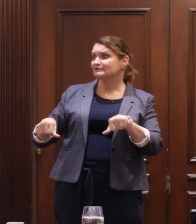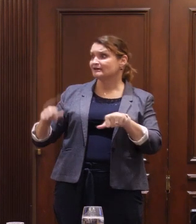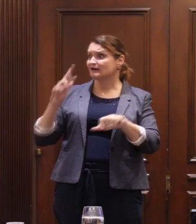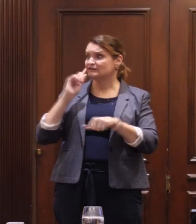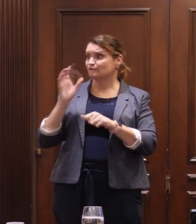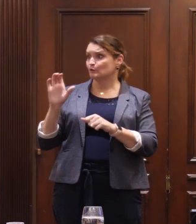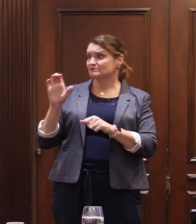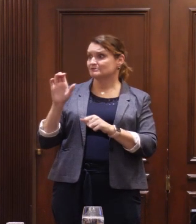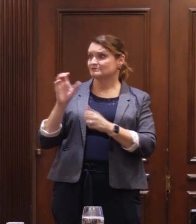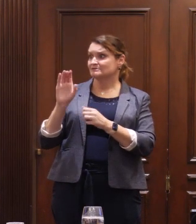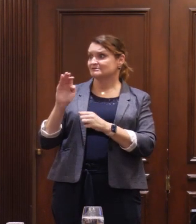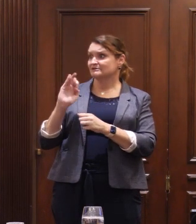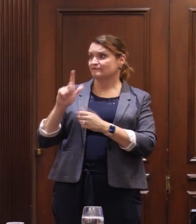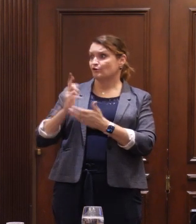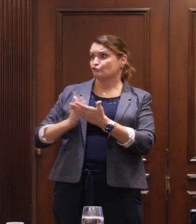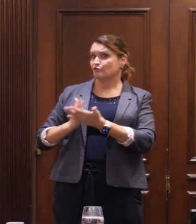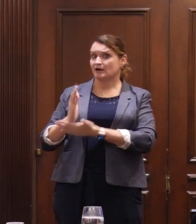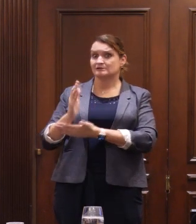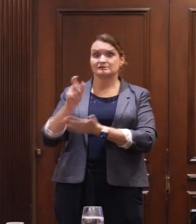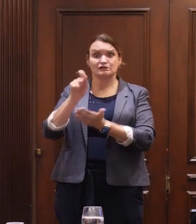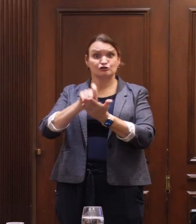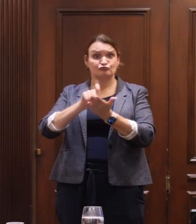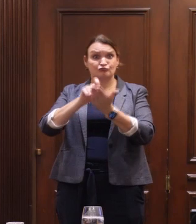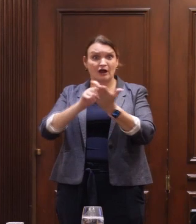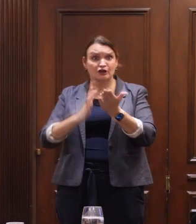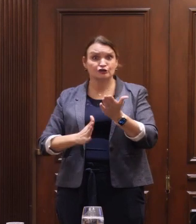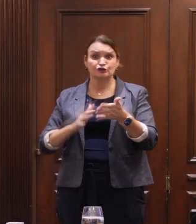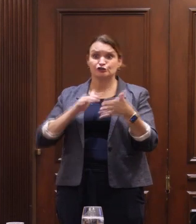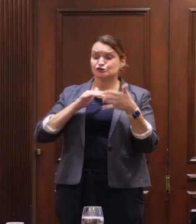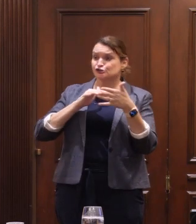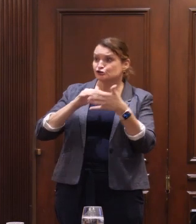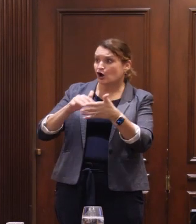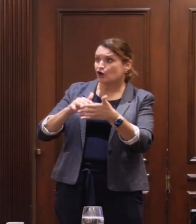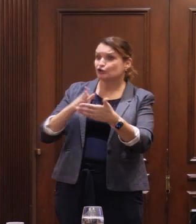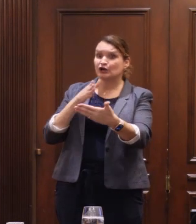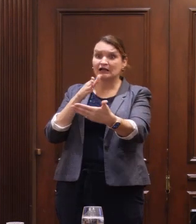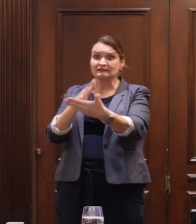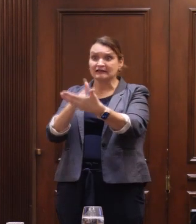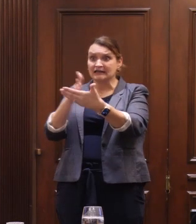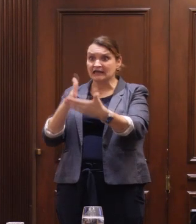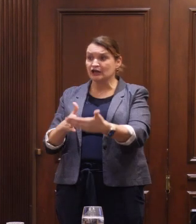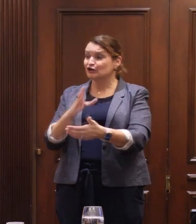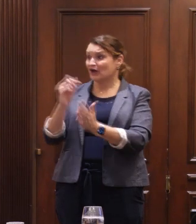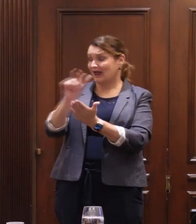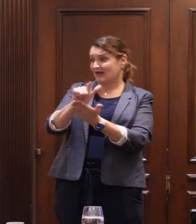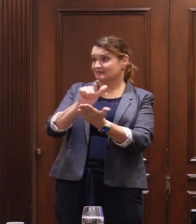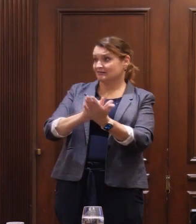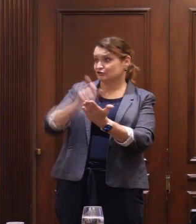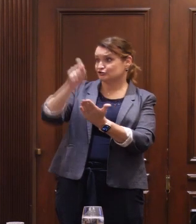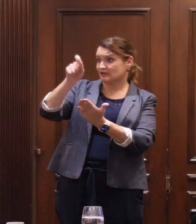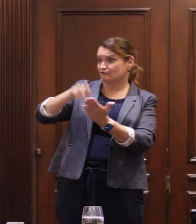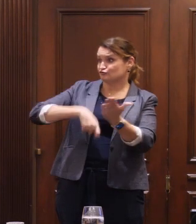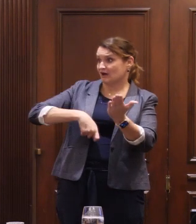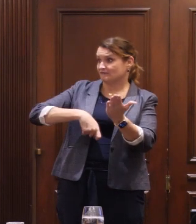rights writer scholar litigator and legislative drafts person with a legal legal mind that's both